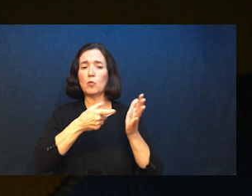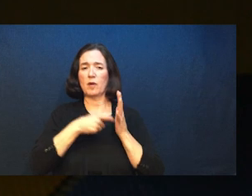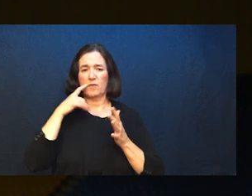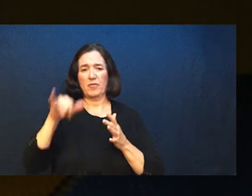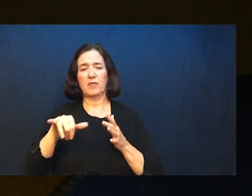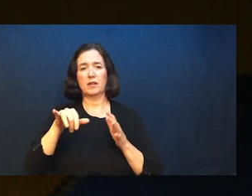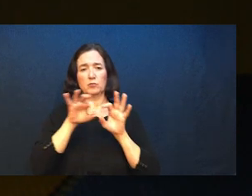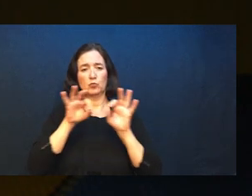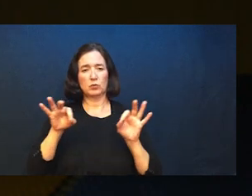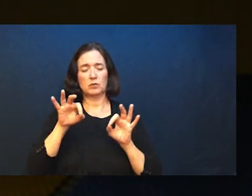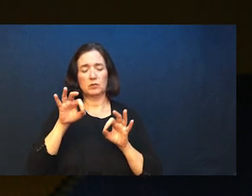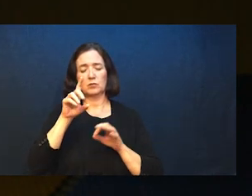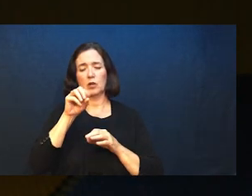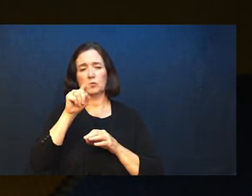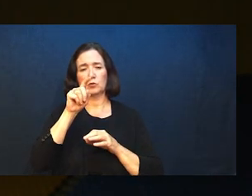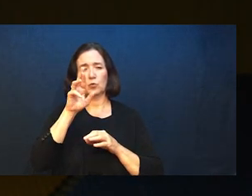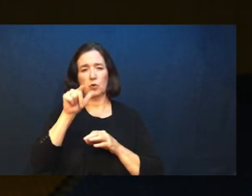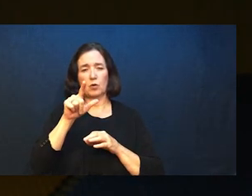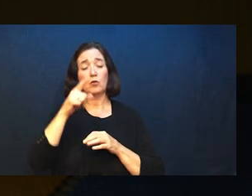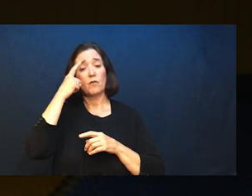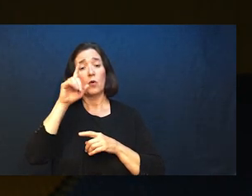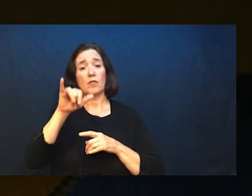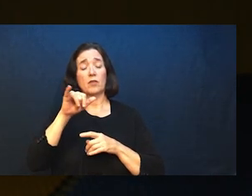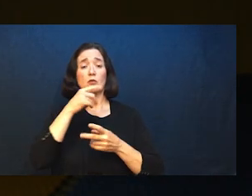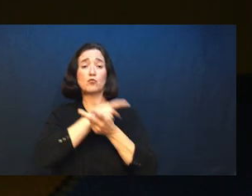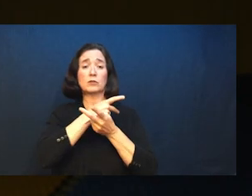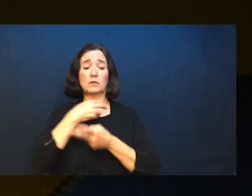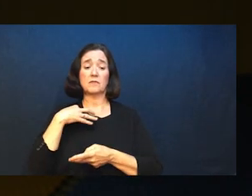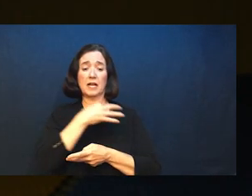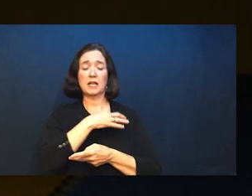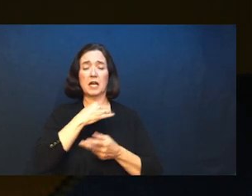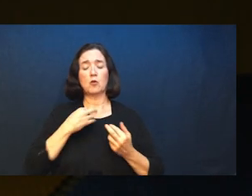On behalf of the graduate faculty, I recommend you confer the appropriate degree.